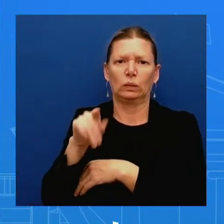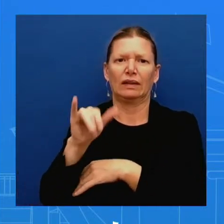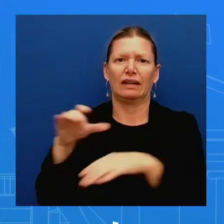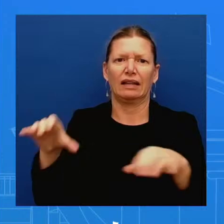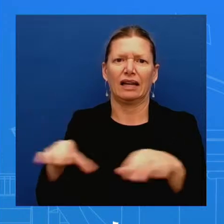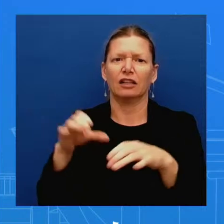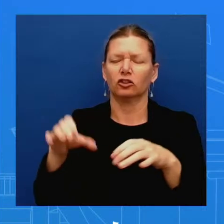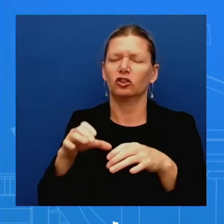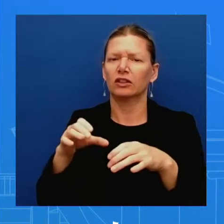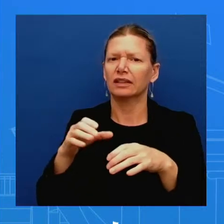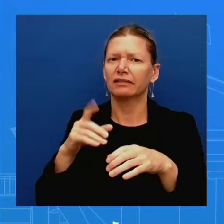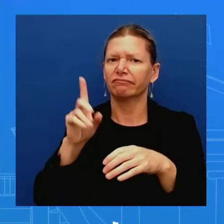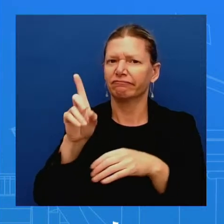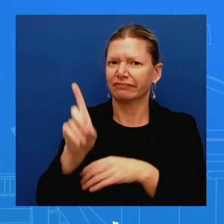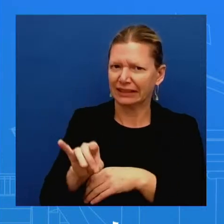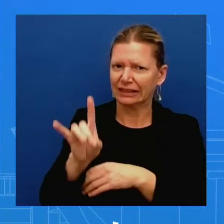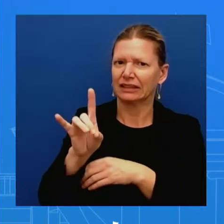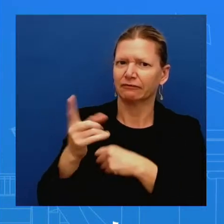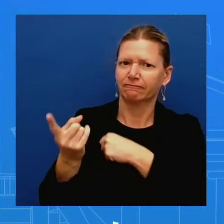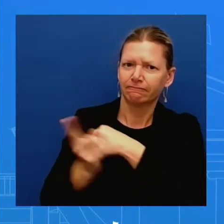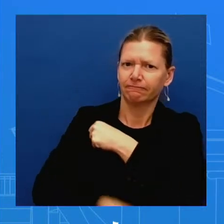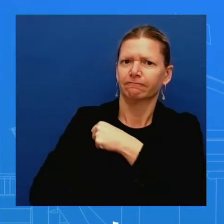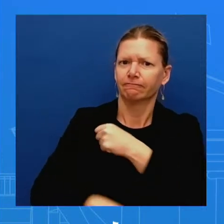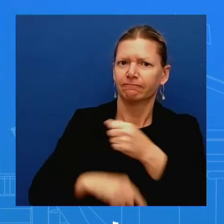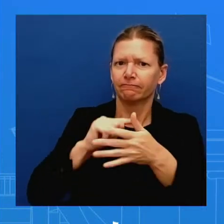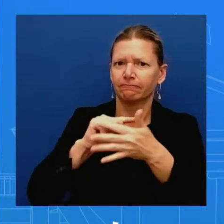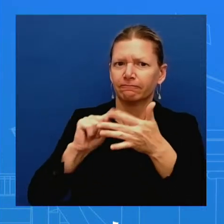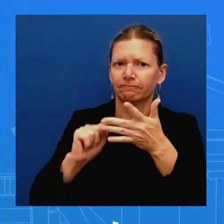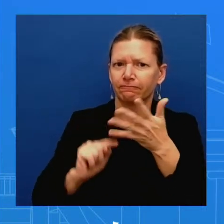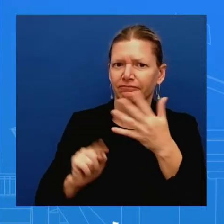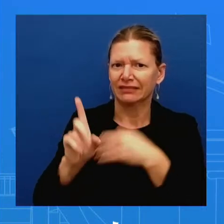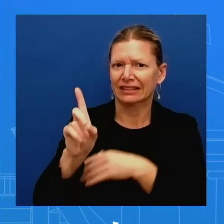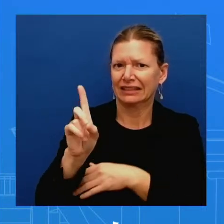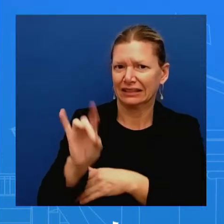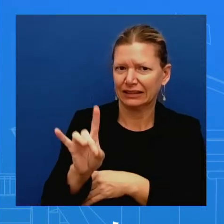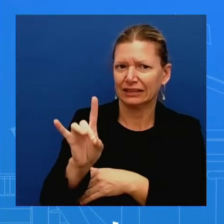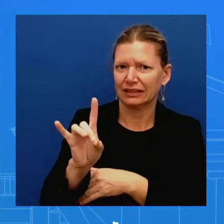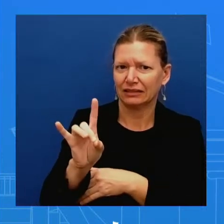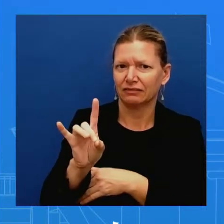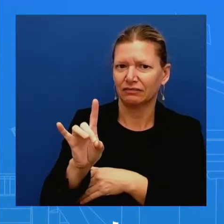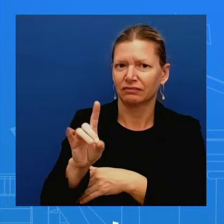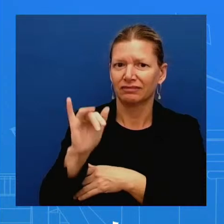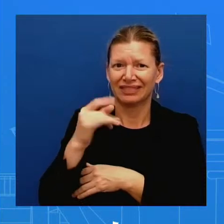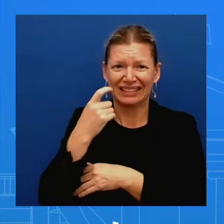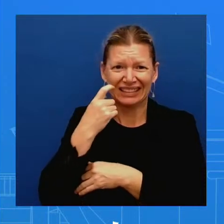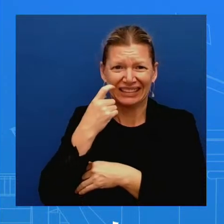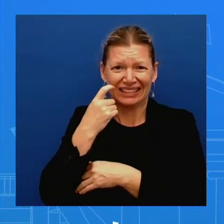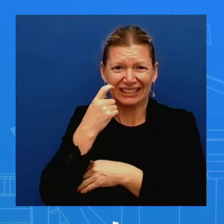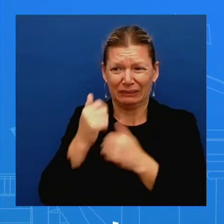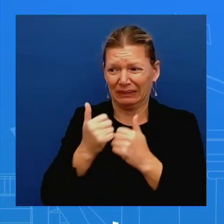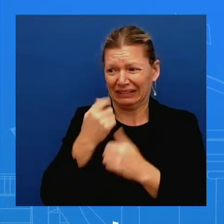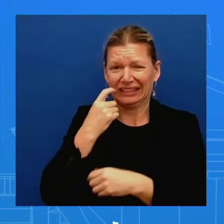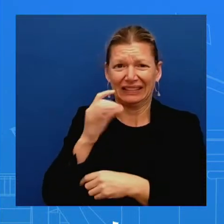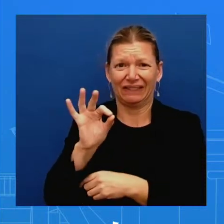most recently in February 2024, just couple months ago. These designations highlight our resolution opp- --